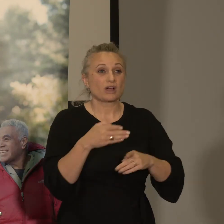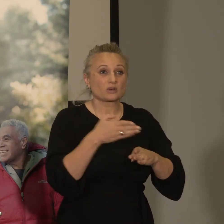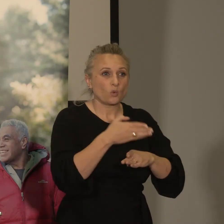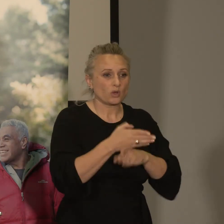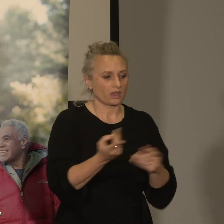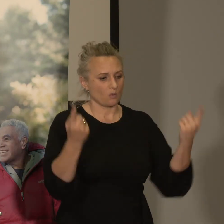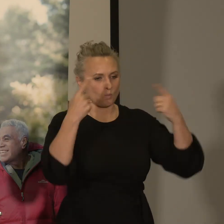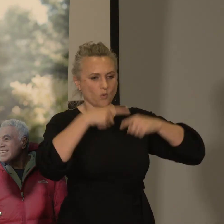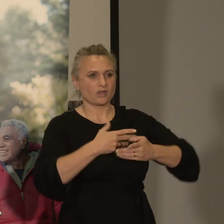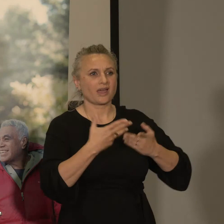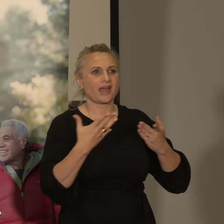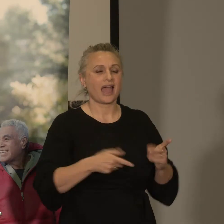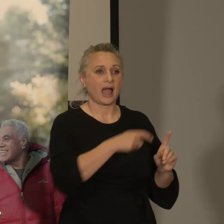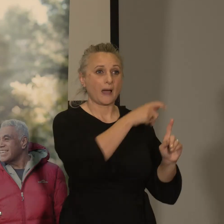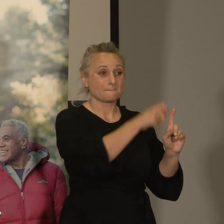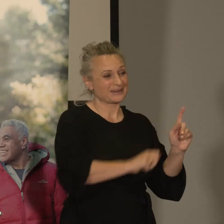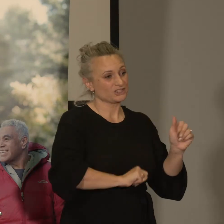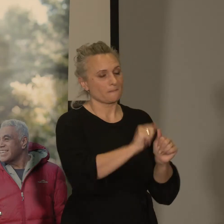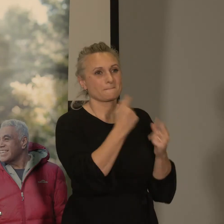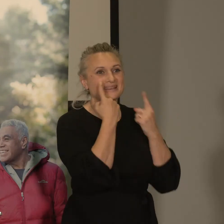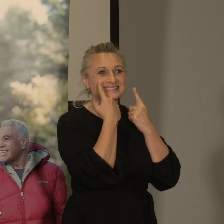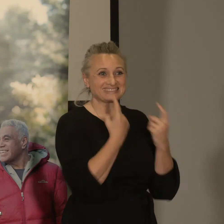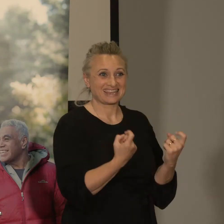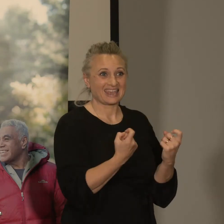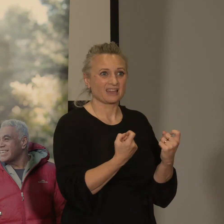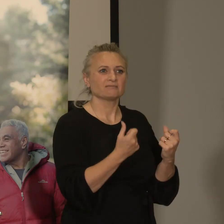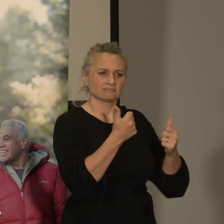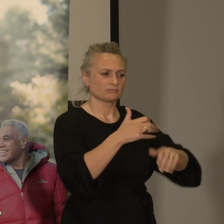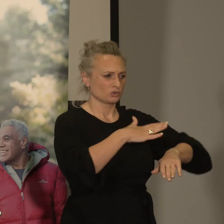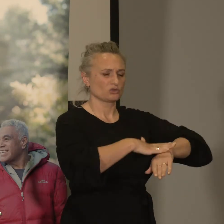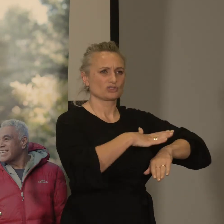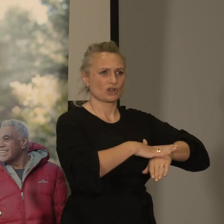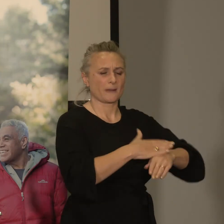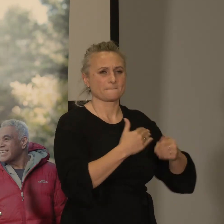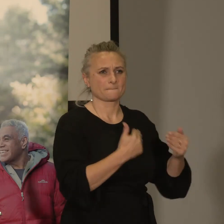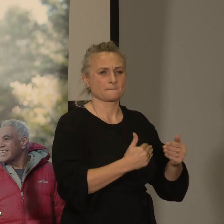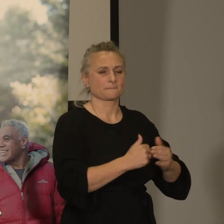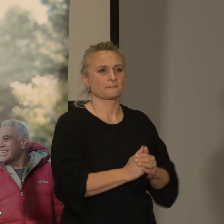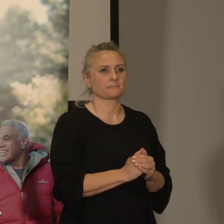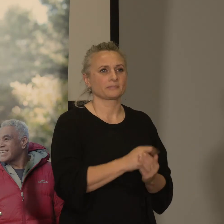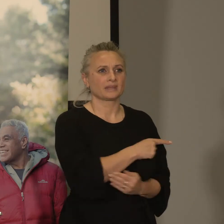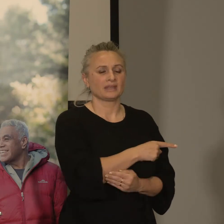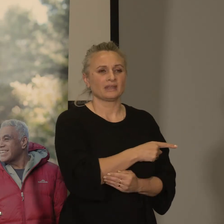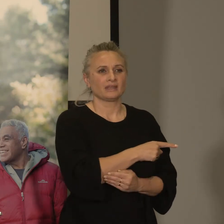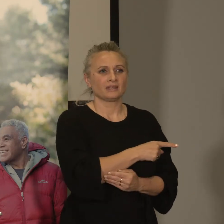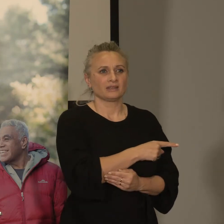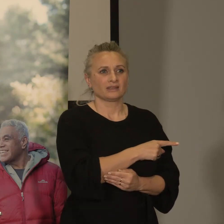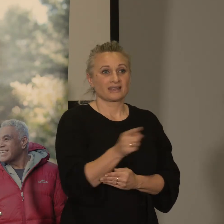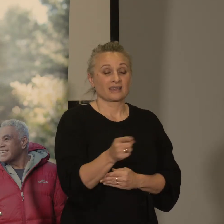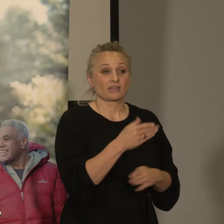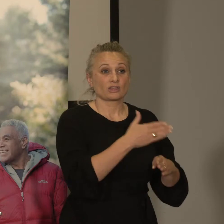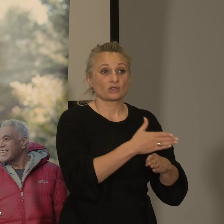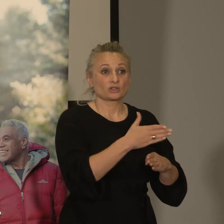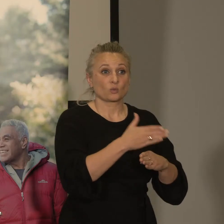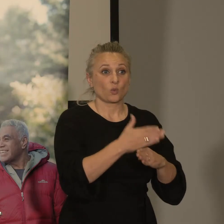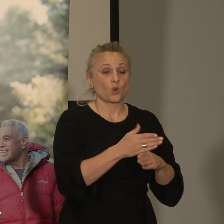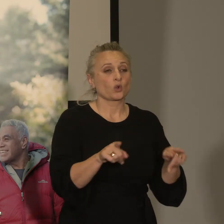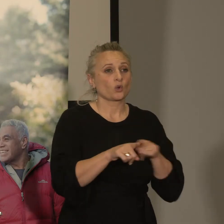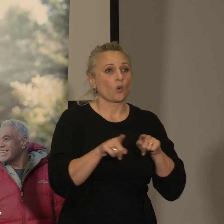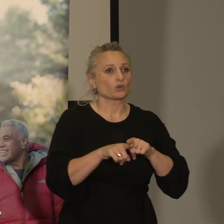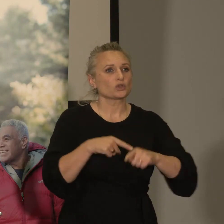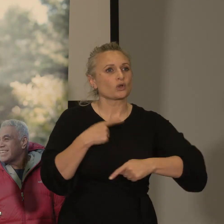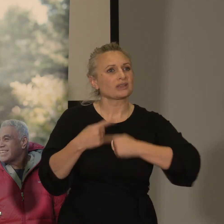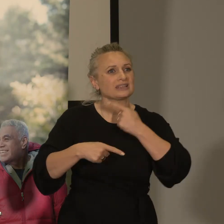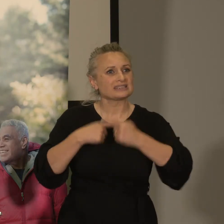that they need in the timely